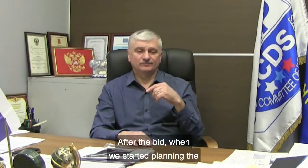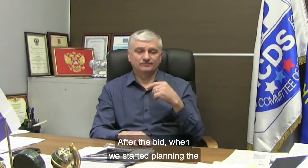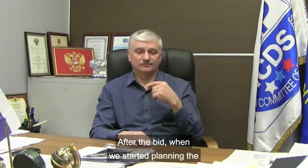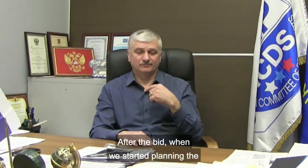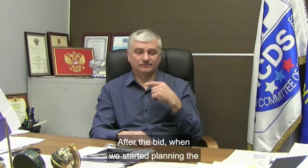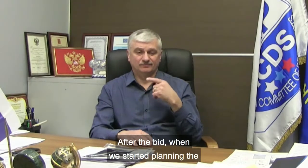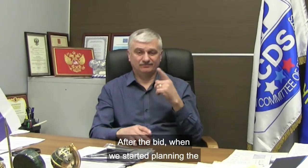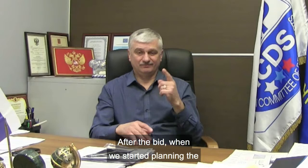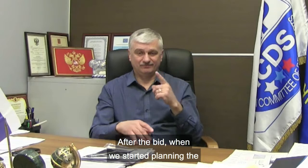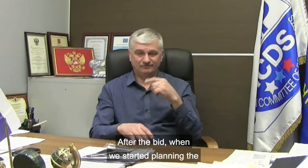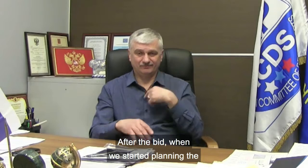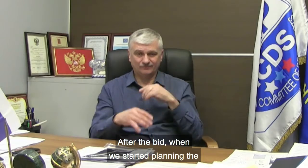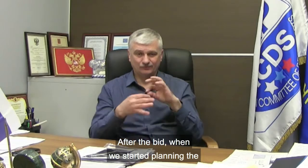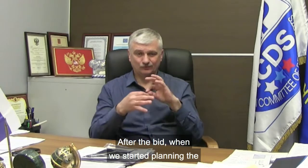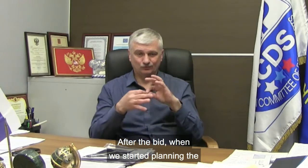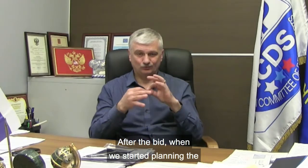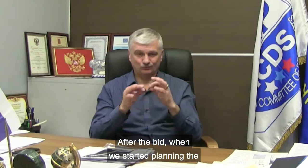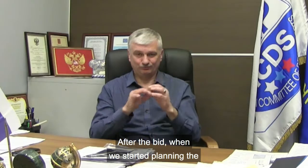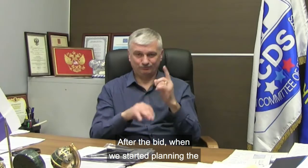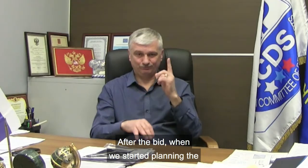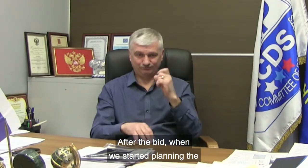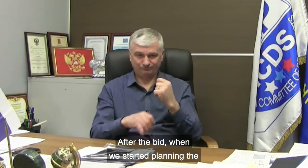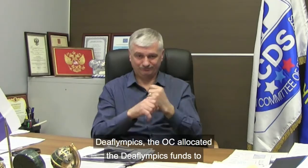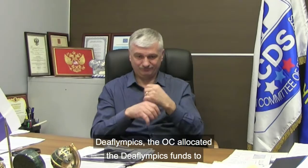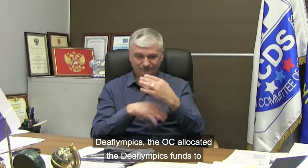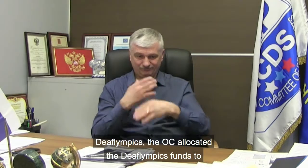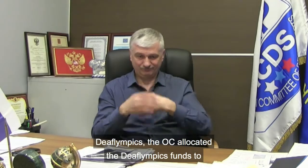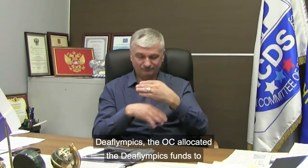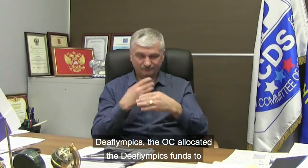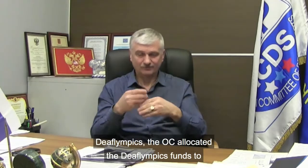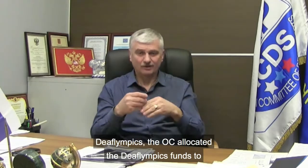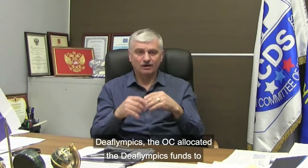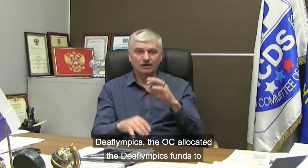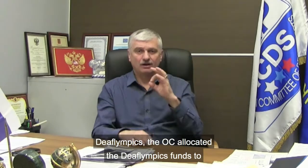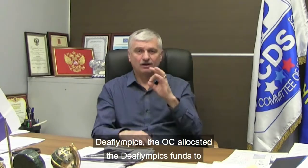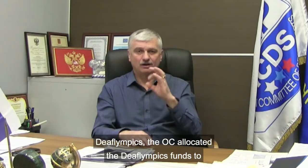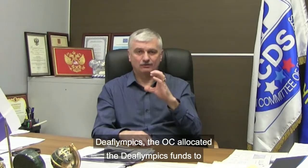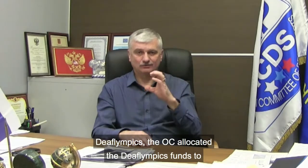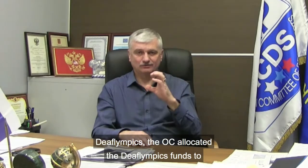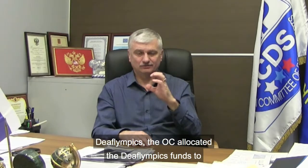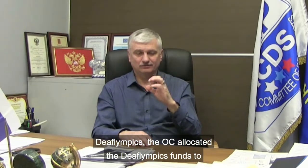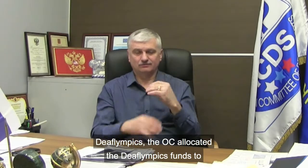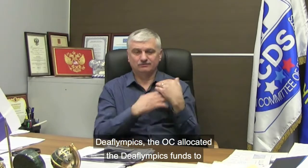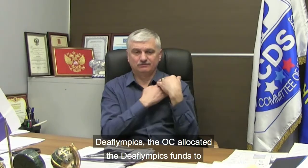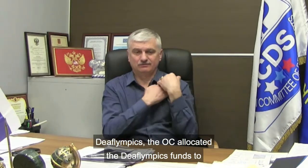After the bid, when we started planning the Deaflympics, the OC allocated the Deaflympics funds to